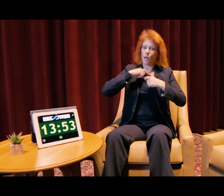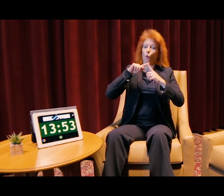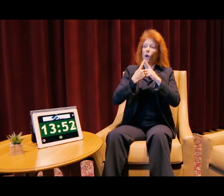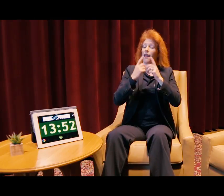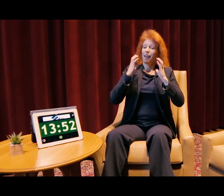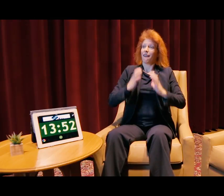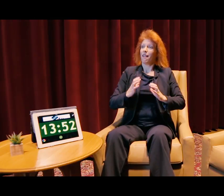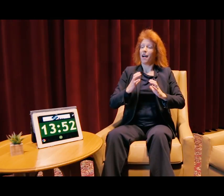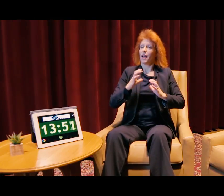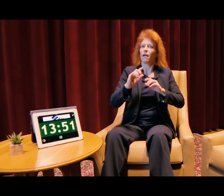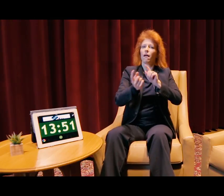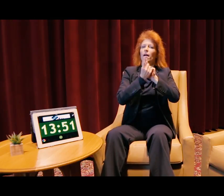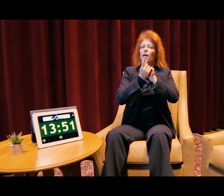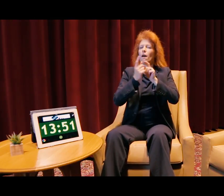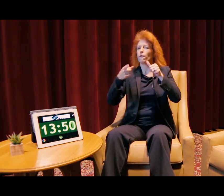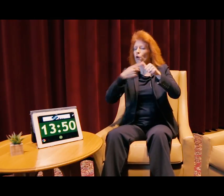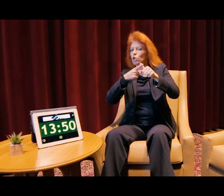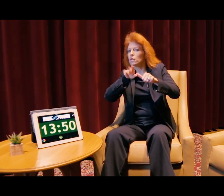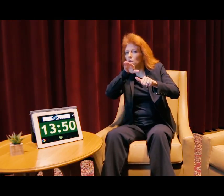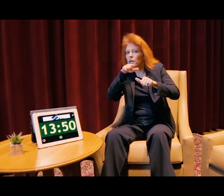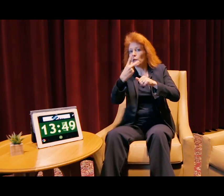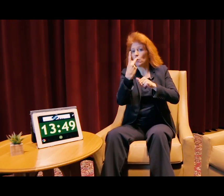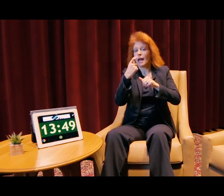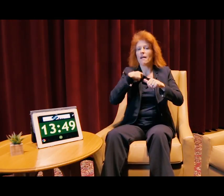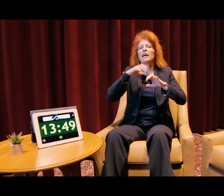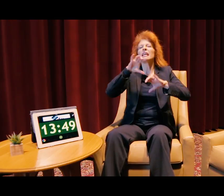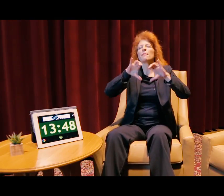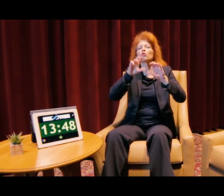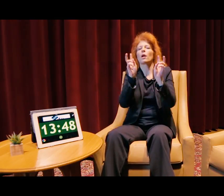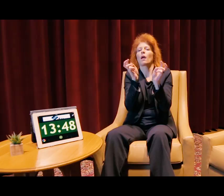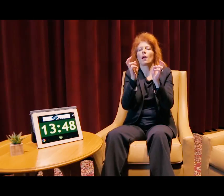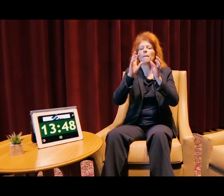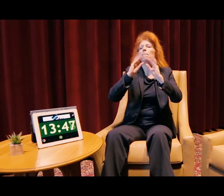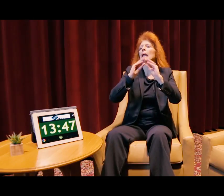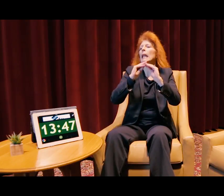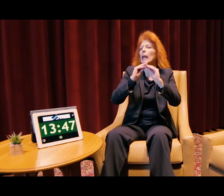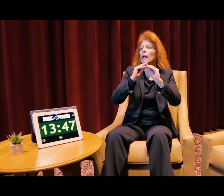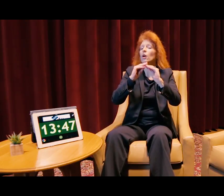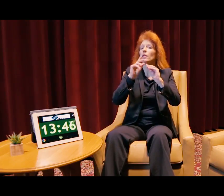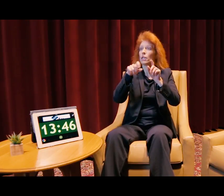comes my way, I always say to them, "We need to have what's called a chemistry meeting. "We need to be able to come together so I understand